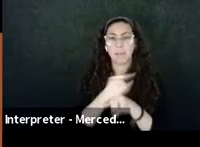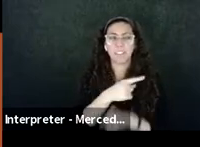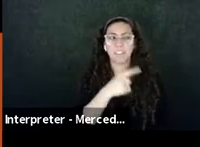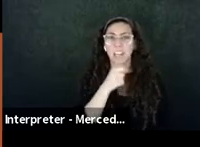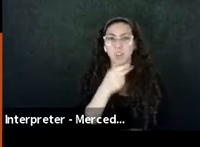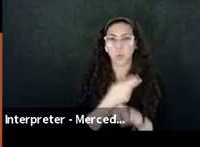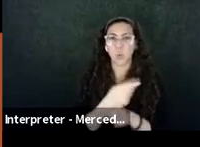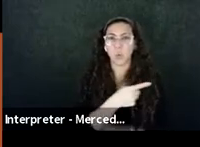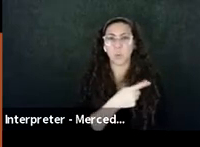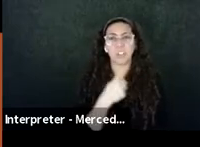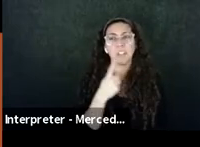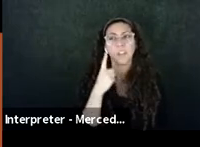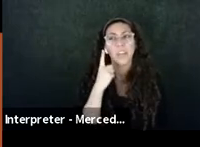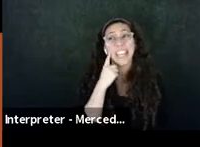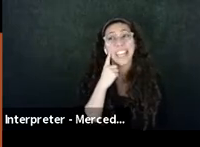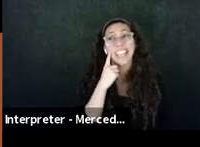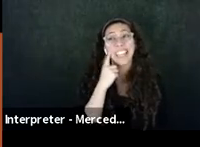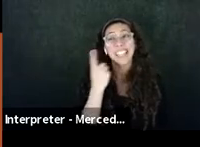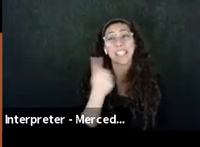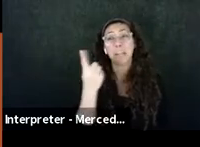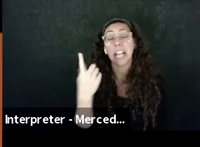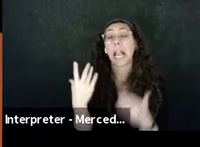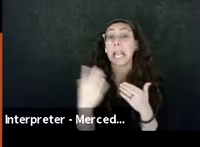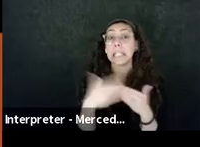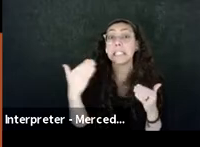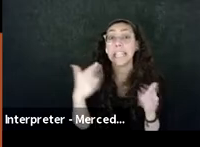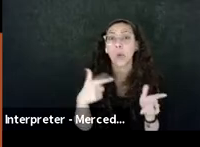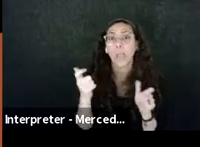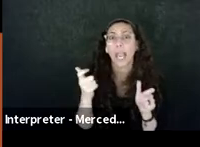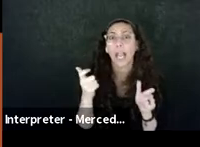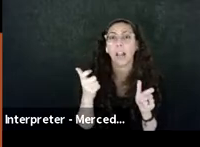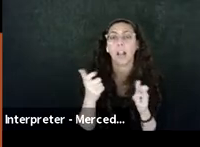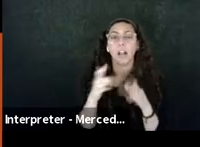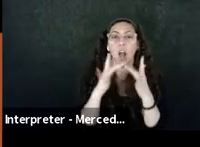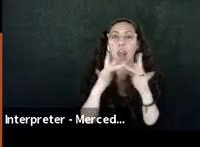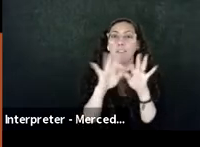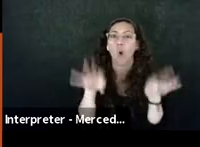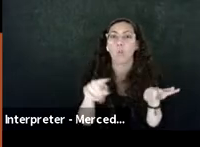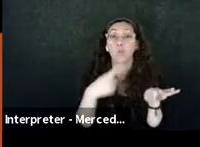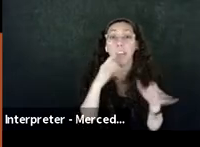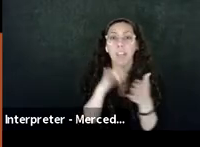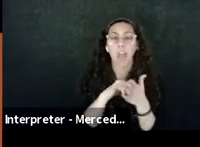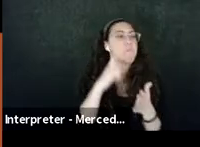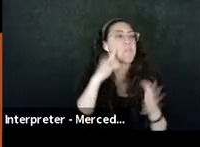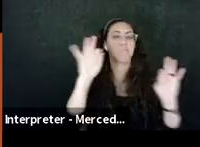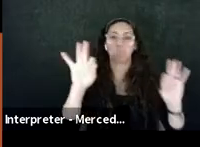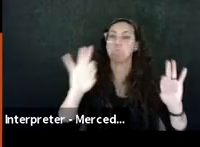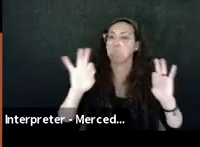Marisol Baca: An invasive as possible and quick as possible, like an online forum, when you said that I think that that would be Marisol Baca: Really helpful. Marisol Baca: Because